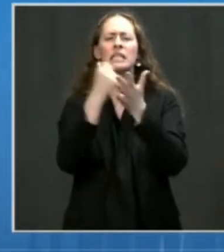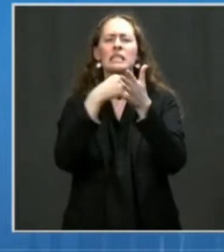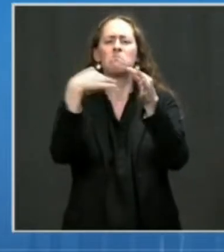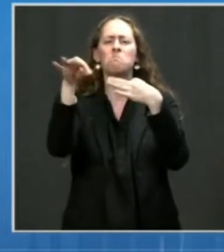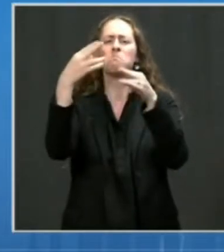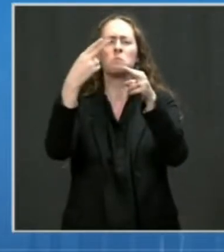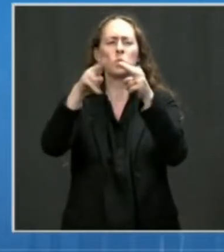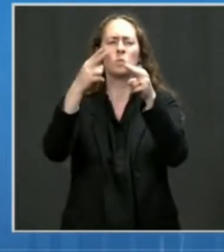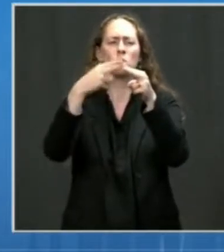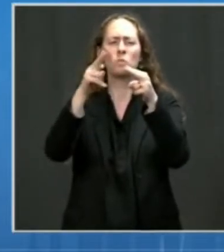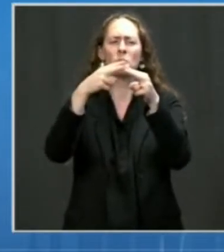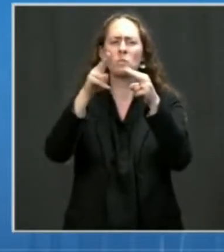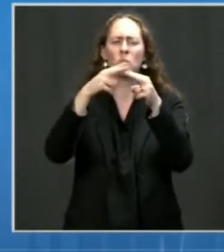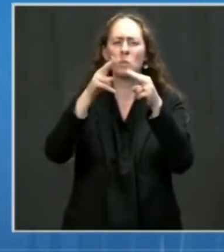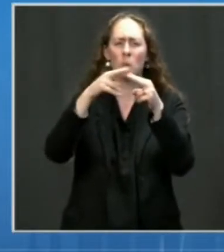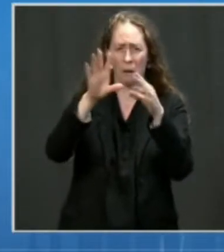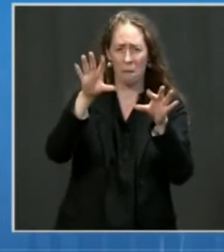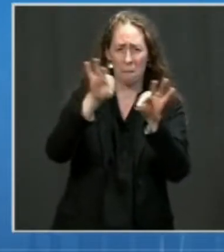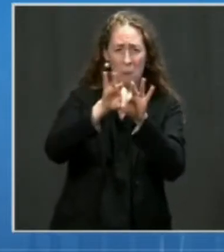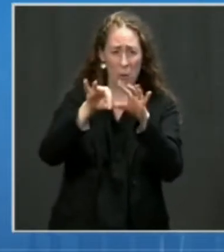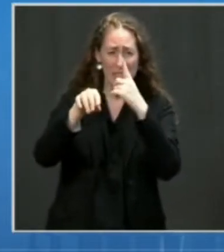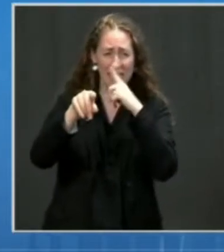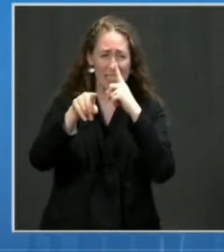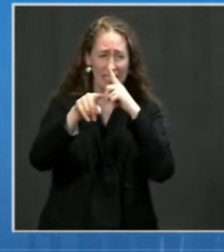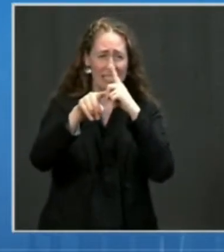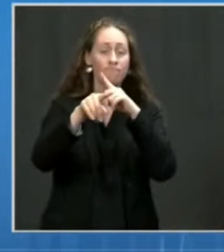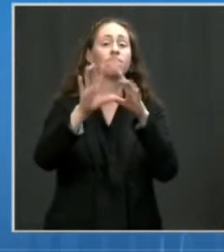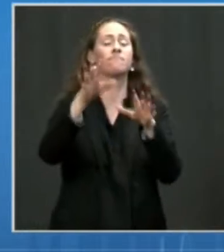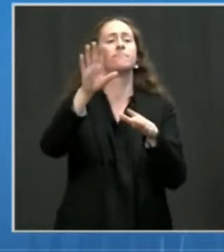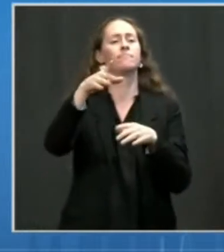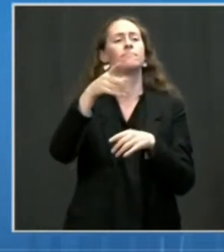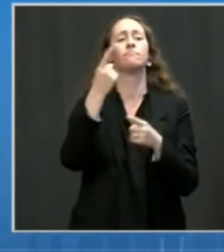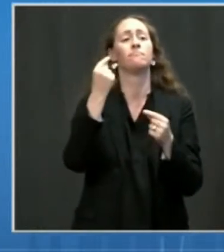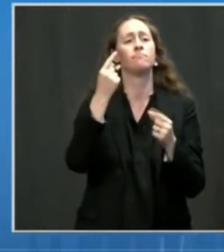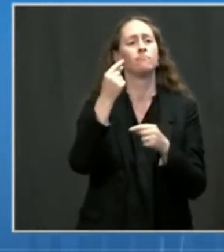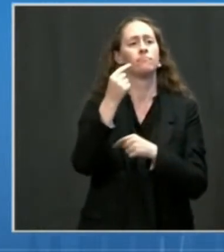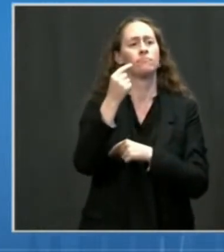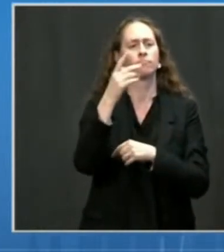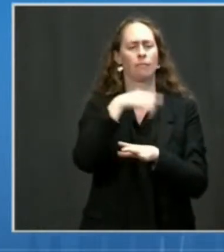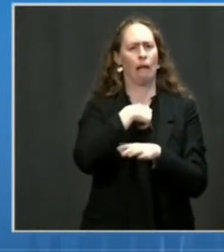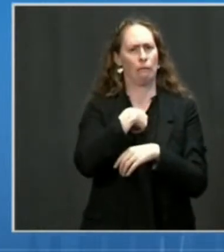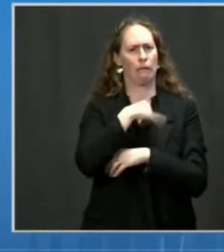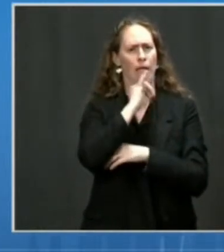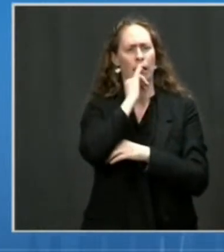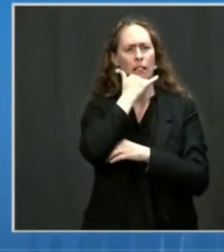A TECHNICAL DIFFICULTY THAT I'D JUST LIKE TO SPEND MAYBE 15 SECONDS. PLEASE. I THINK IT'S REALLY